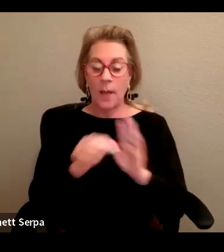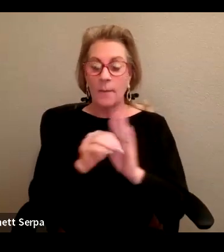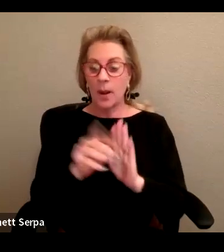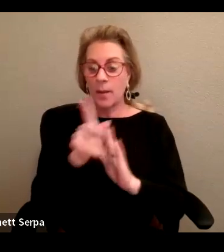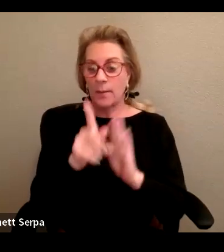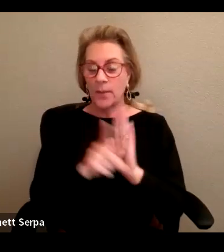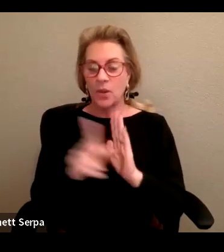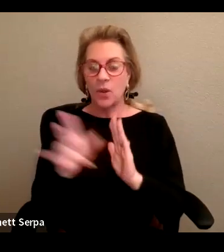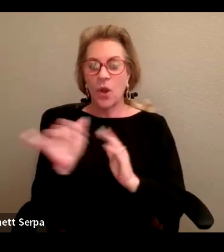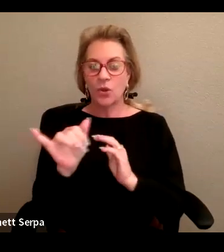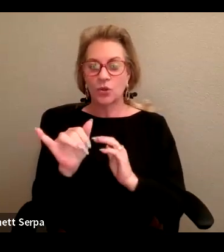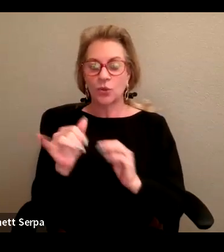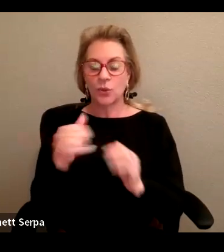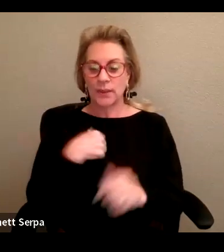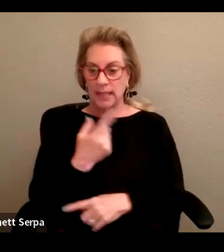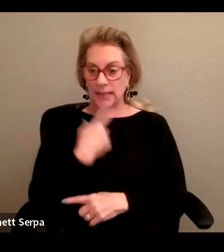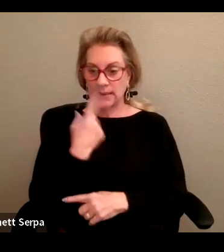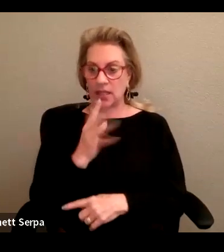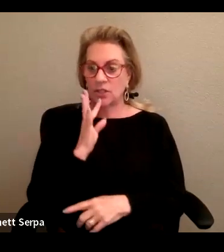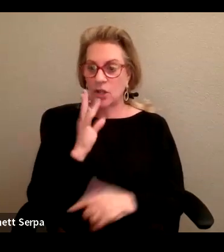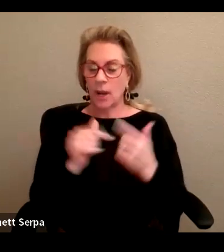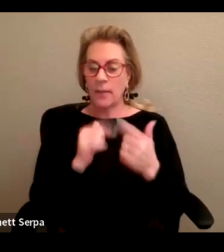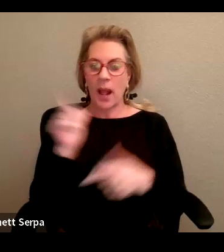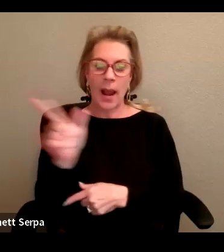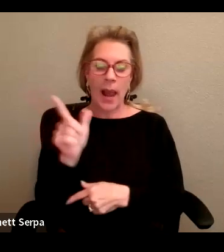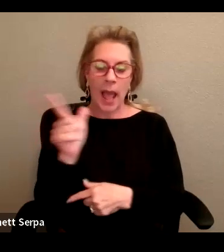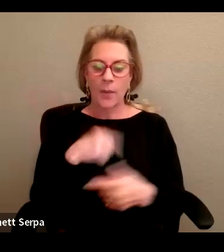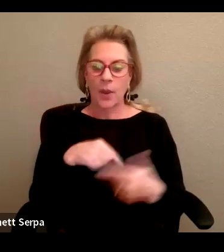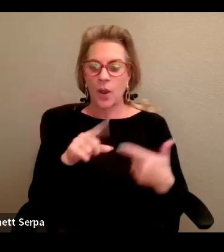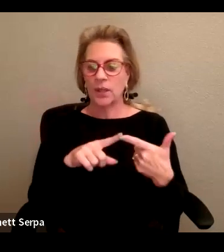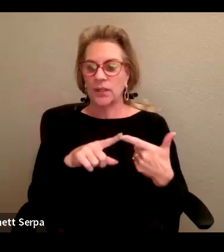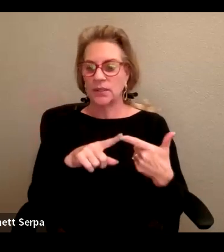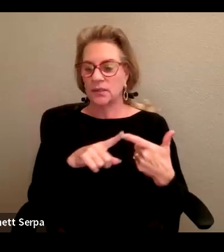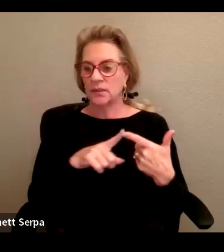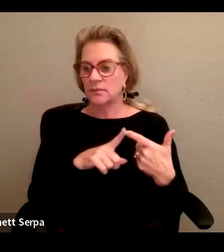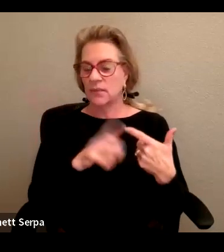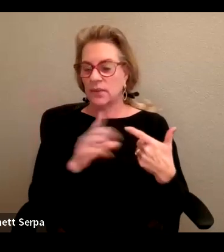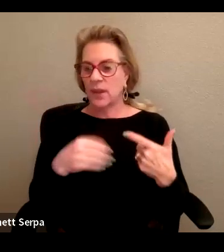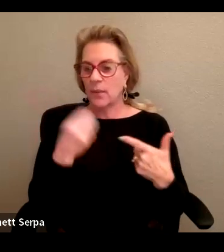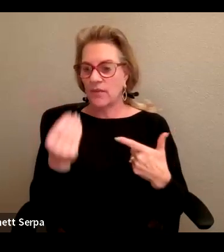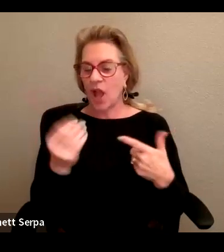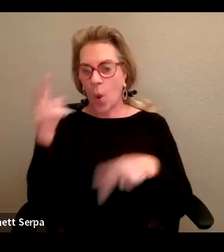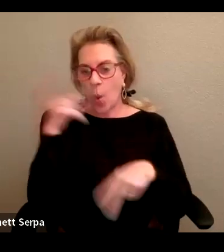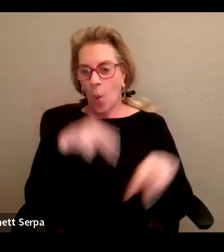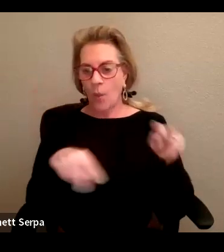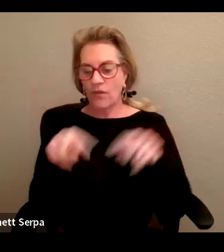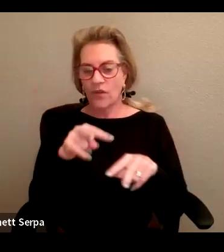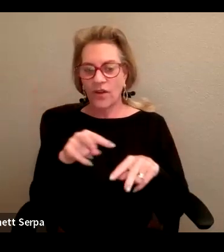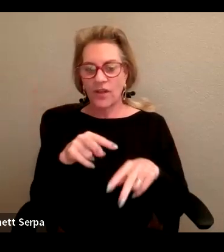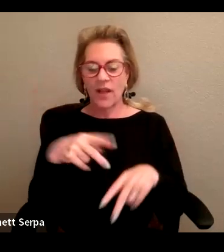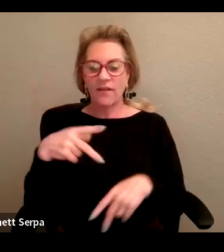also as I mentioned speak to libraries and they provide an overview of Patron information not